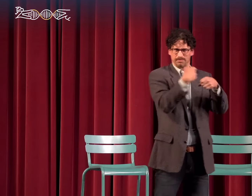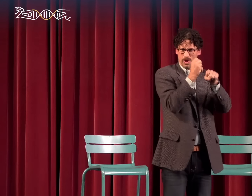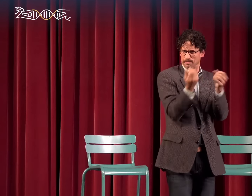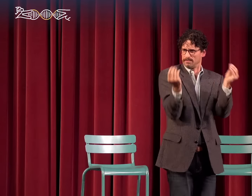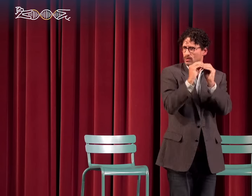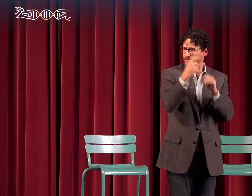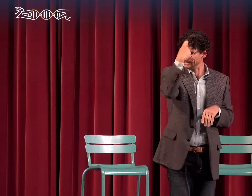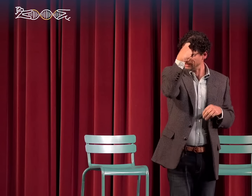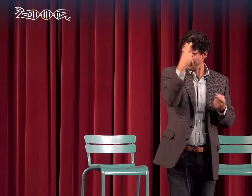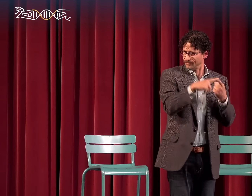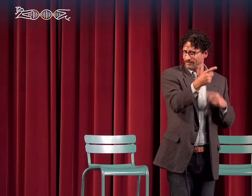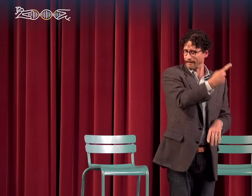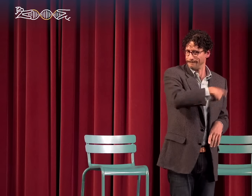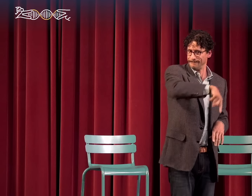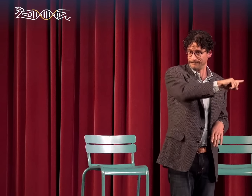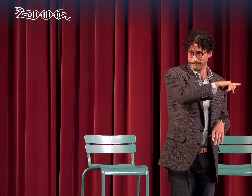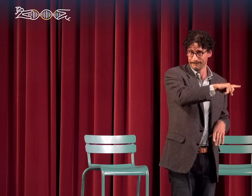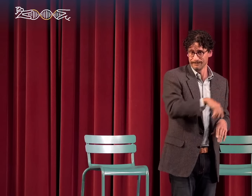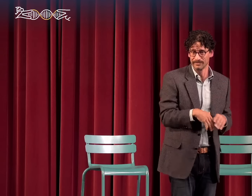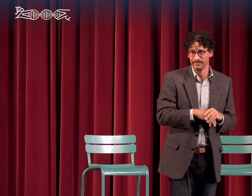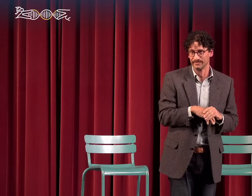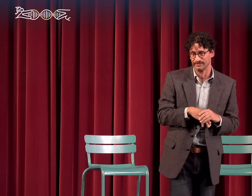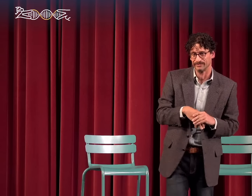make more sense and have more value.